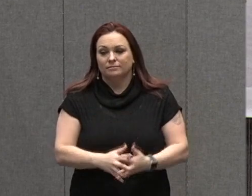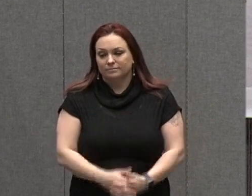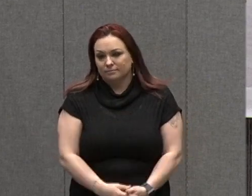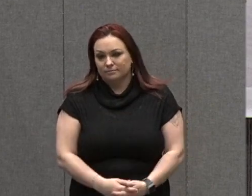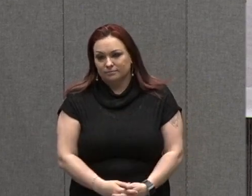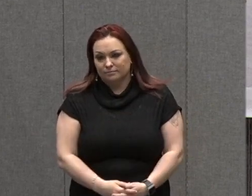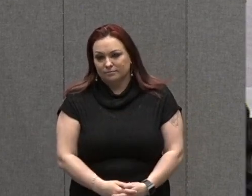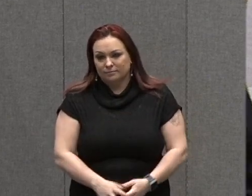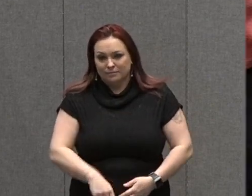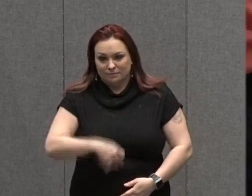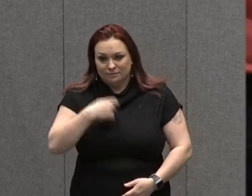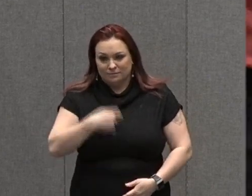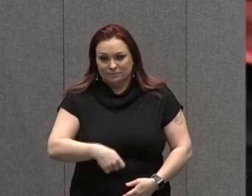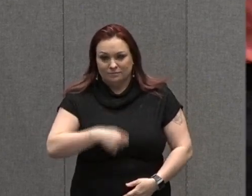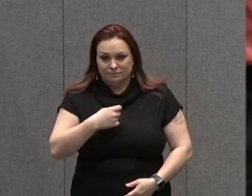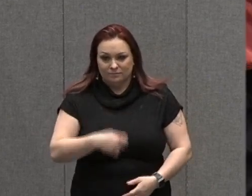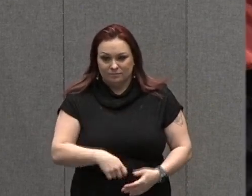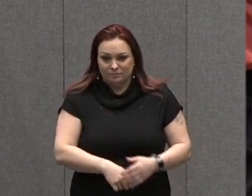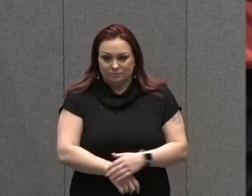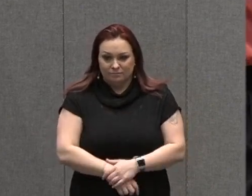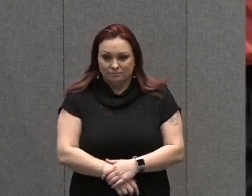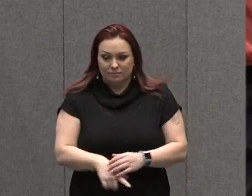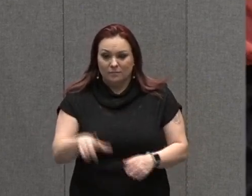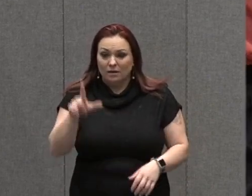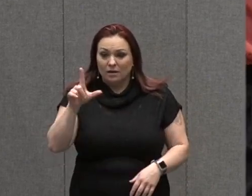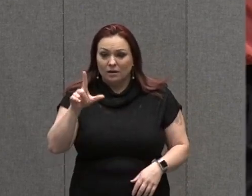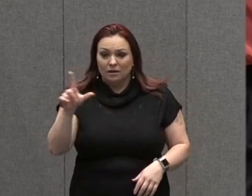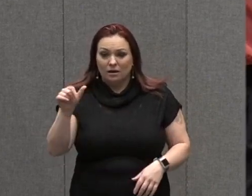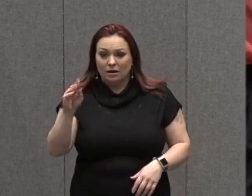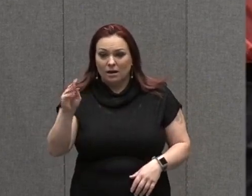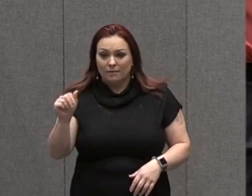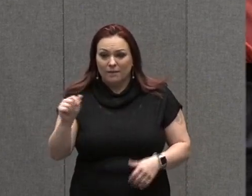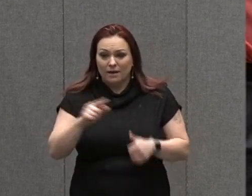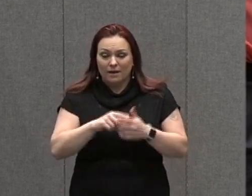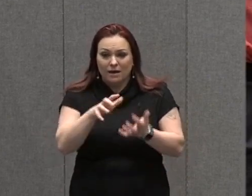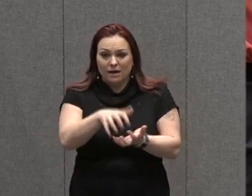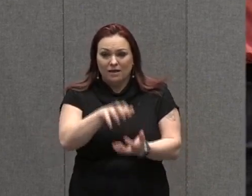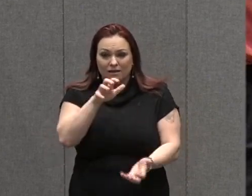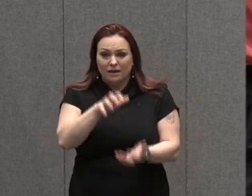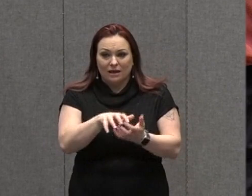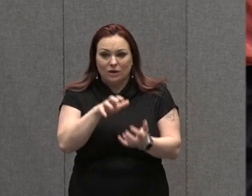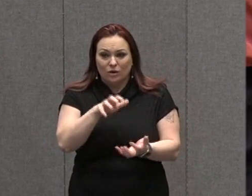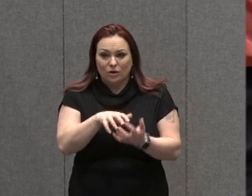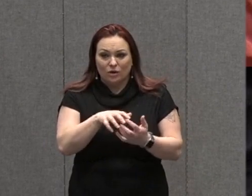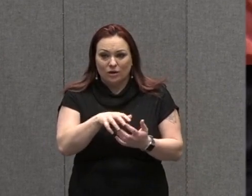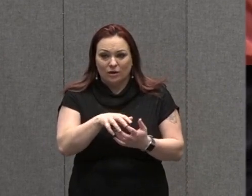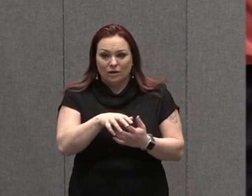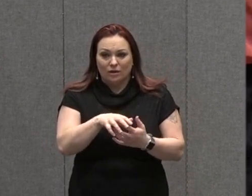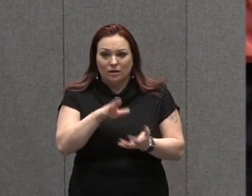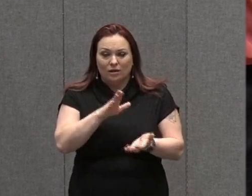Zipper. So llama, aligator, how would you say this? In rhythm.